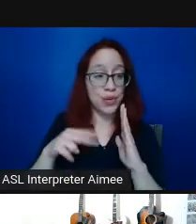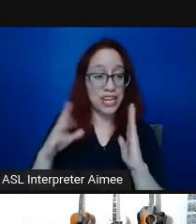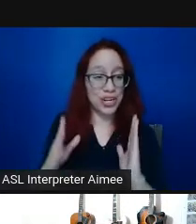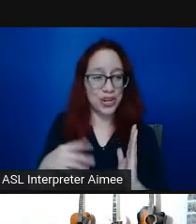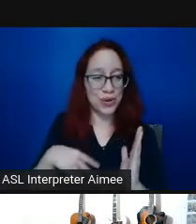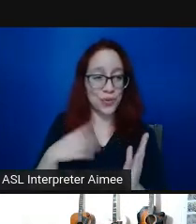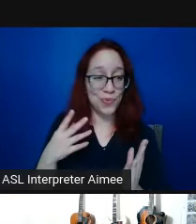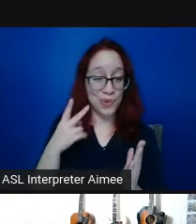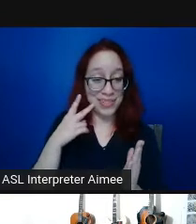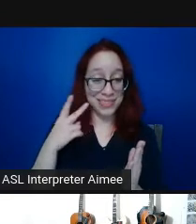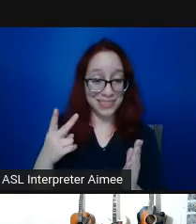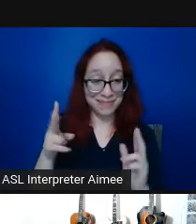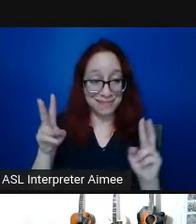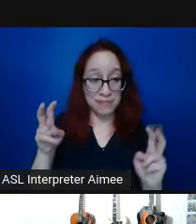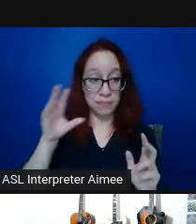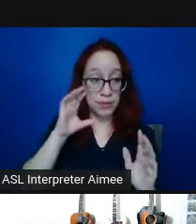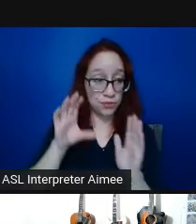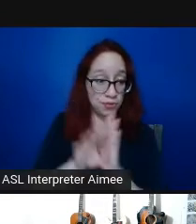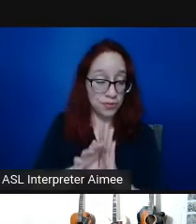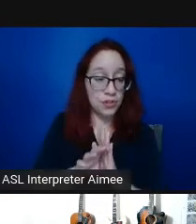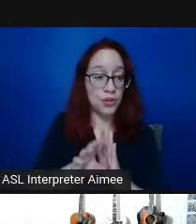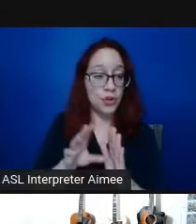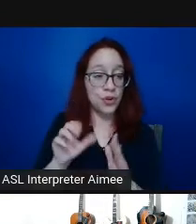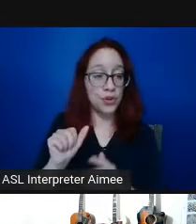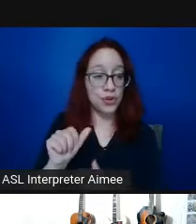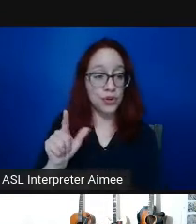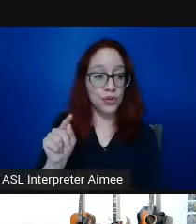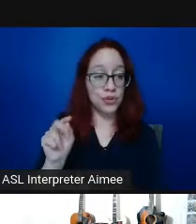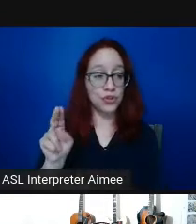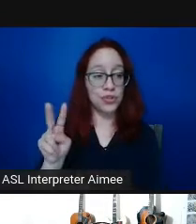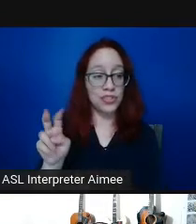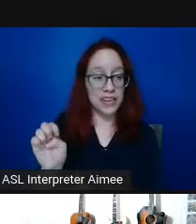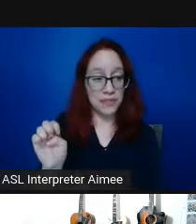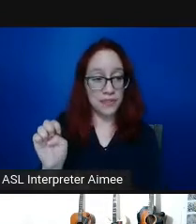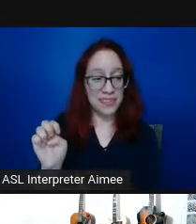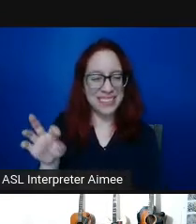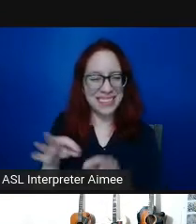they'll get the alternate text okay, but it'll tell them it's clickable